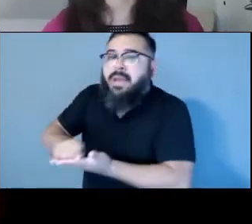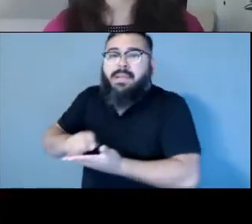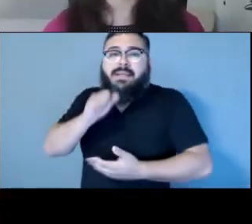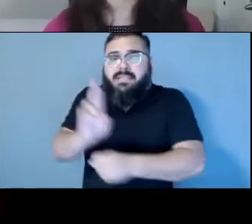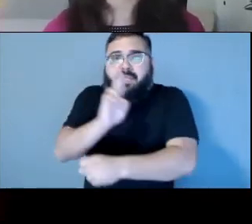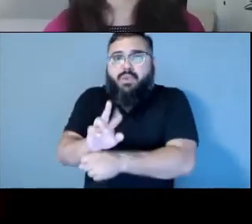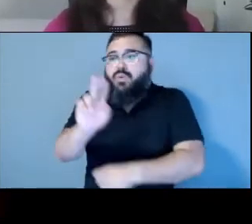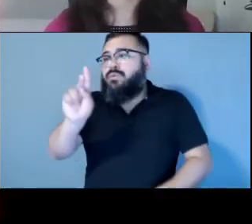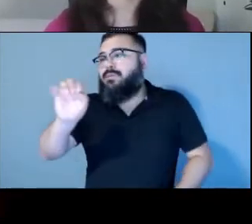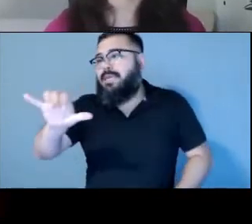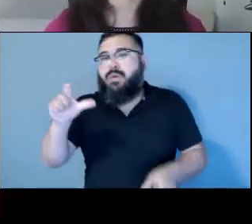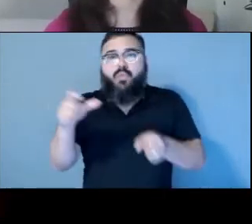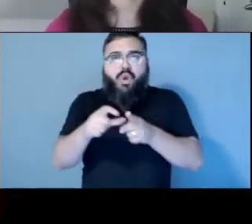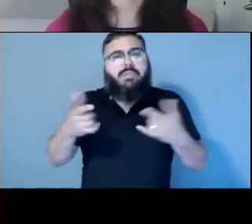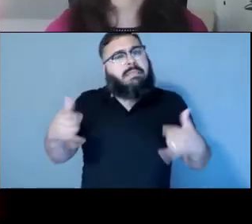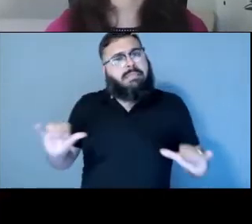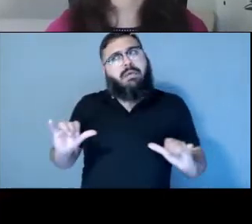know that that's still a valid accommodation request.